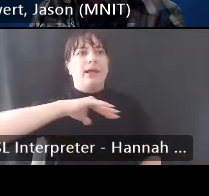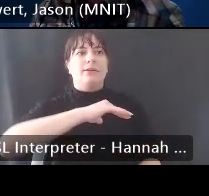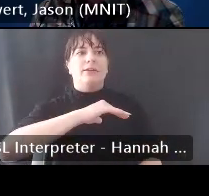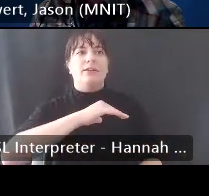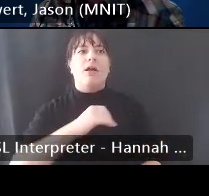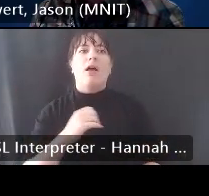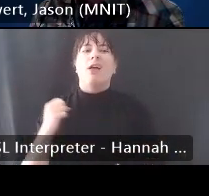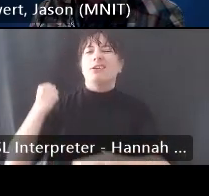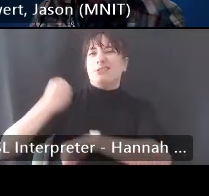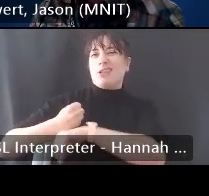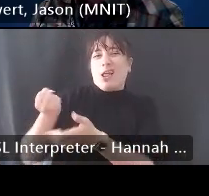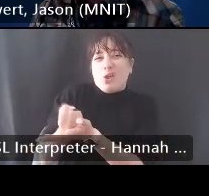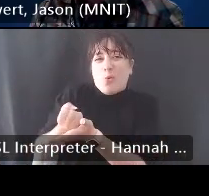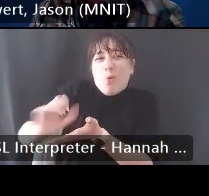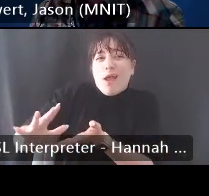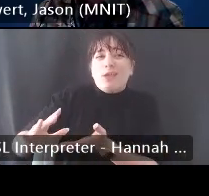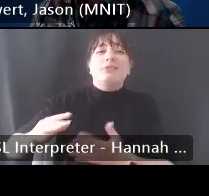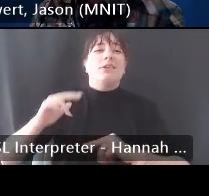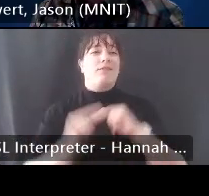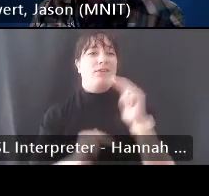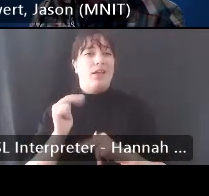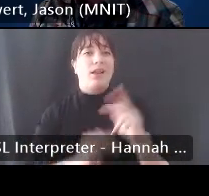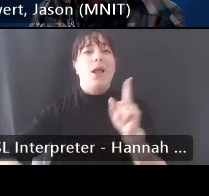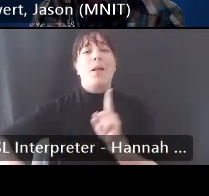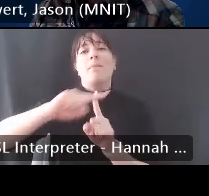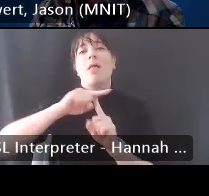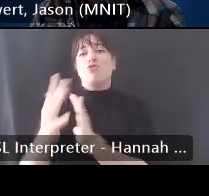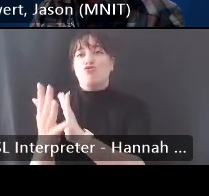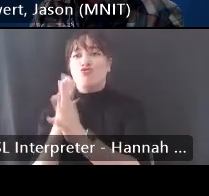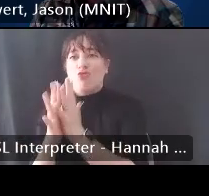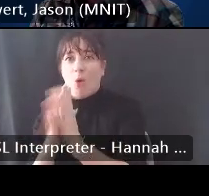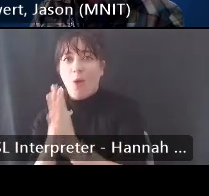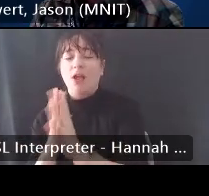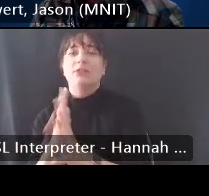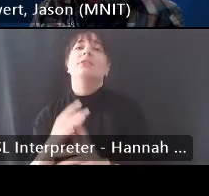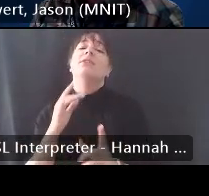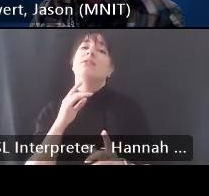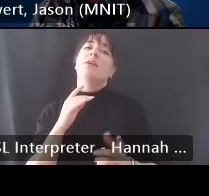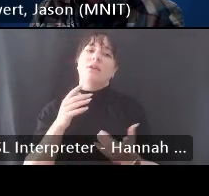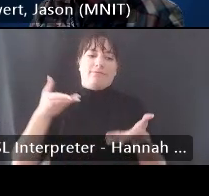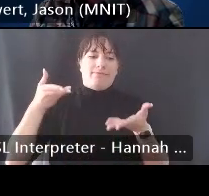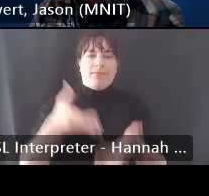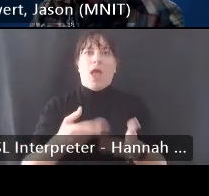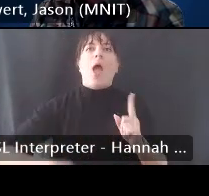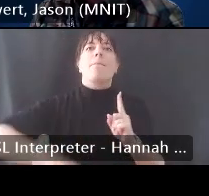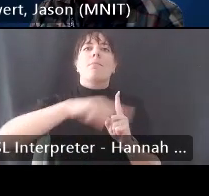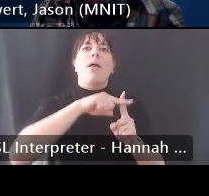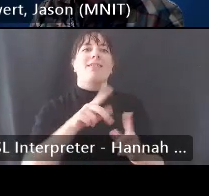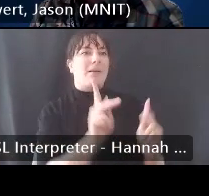People with disabilities also have less capacity to respond to emergency, events like floods or wildfires. Additionally, people with disabilities